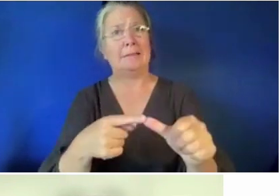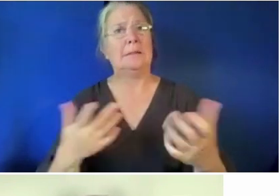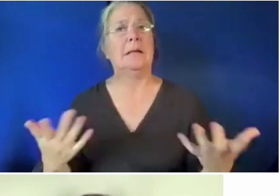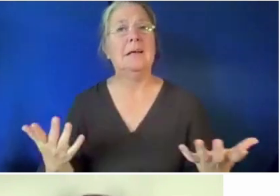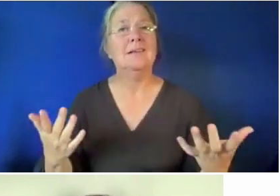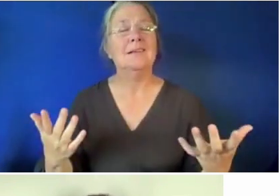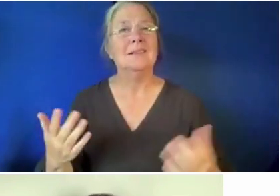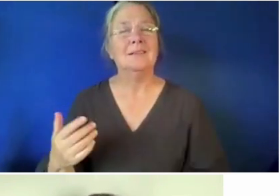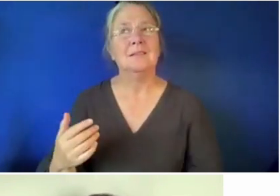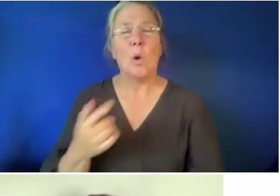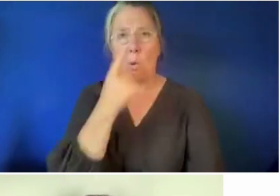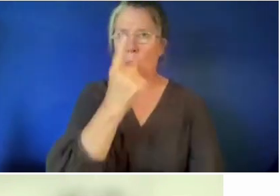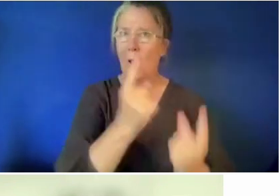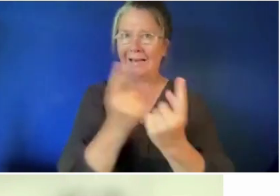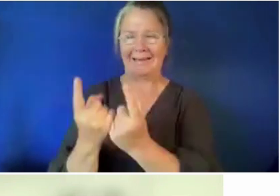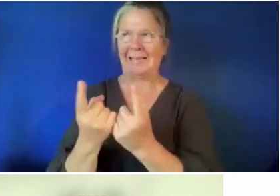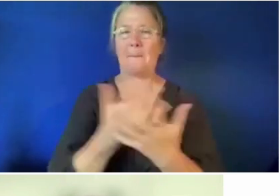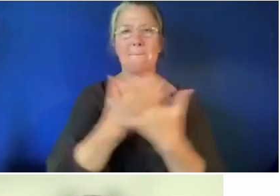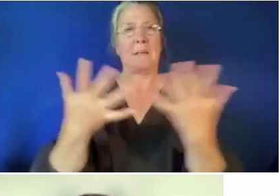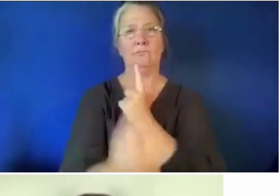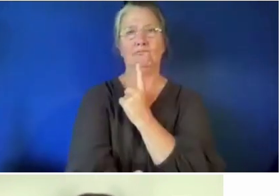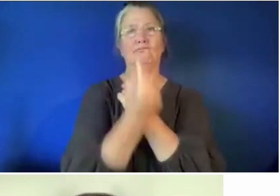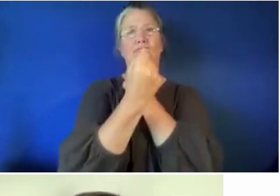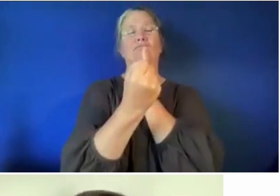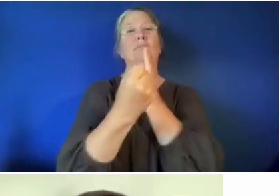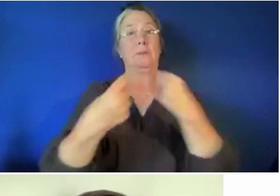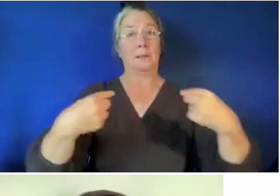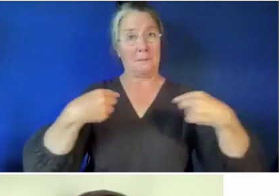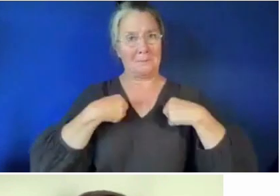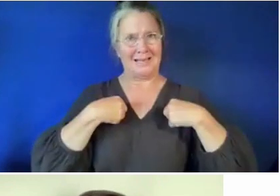One of the things that resonates really strongly for me in the APS is this concept of stewardship,